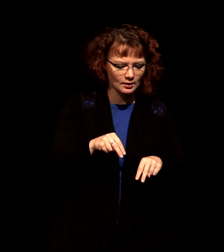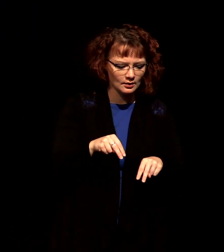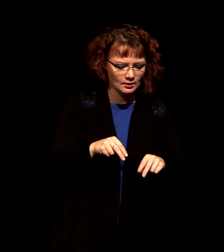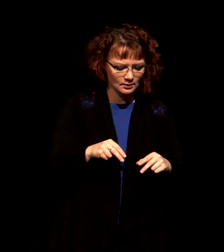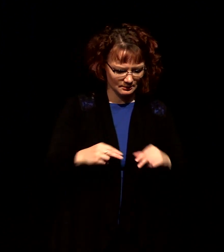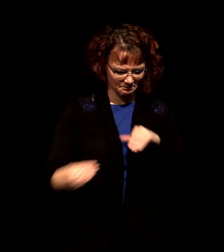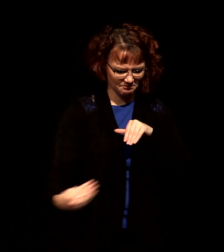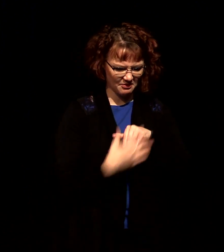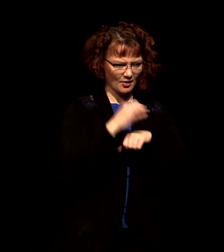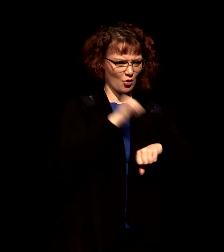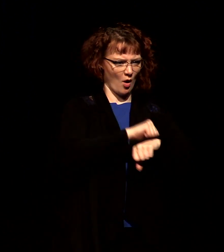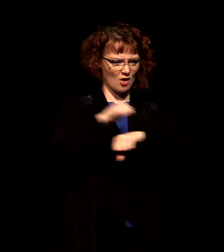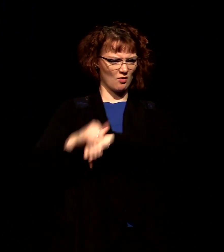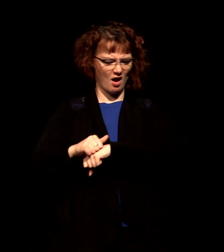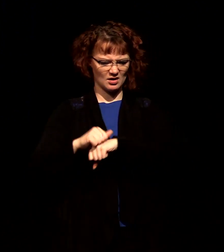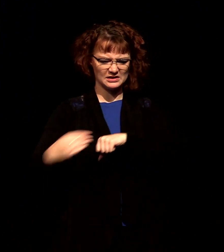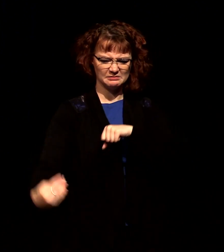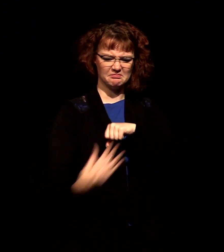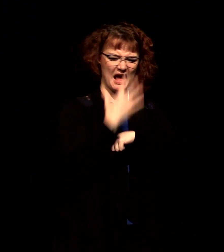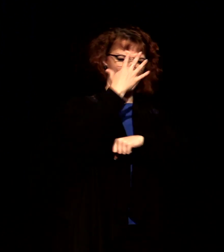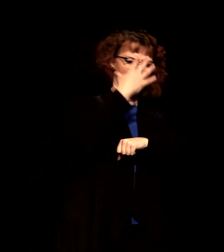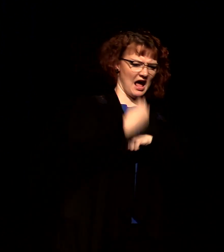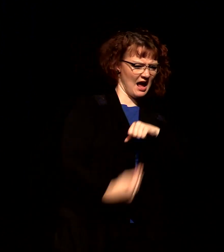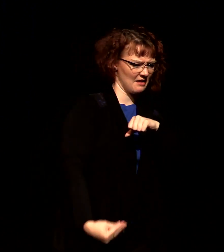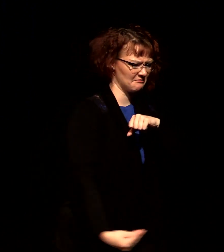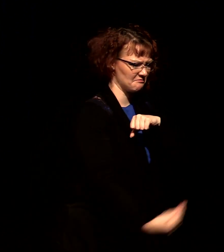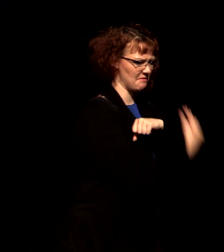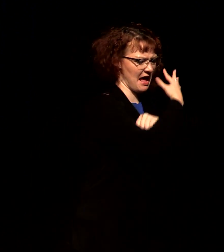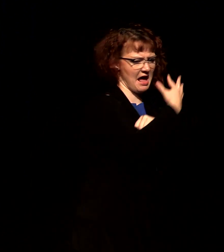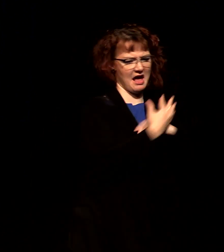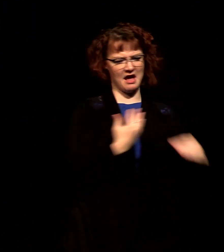the rocks and hear their sound. And you get an idea of what the